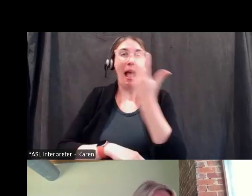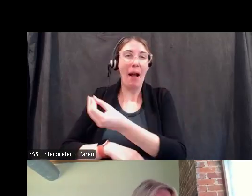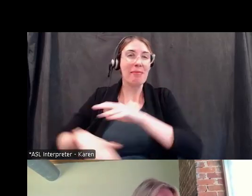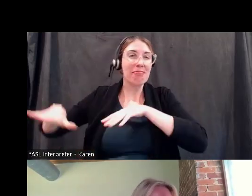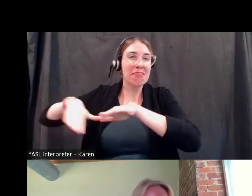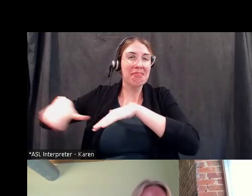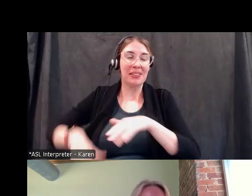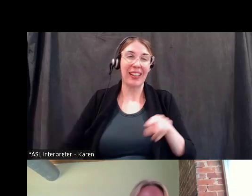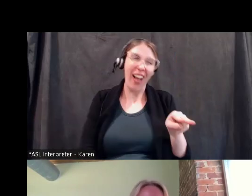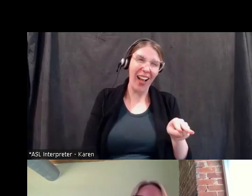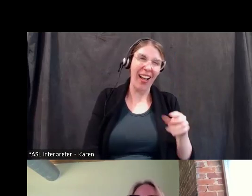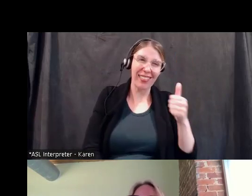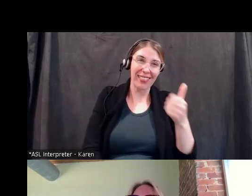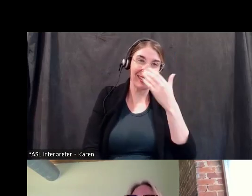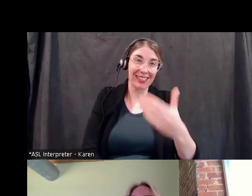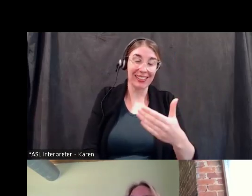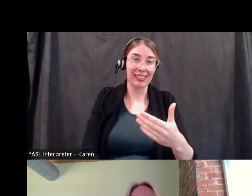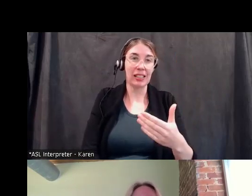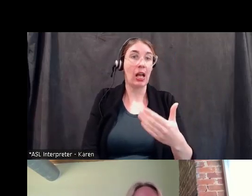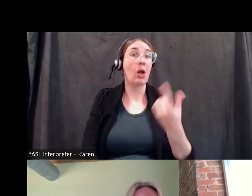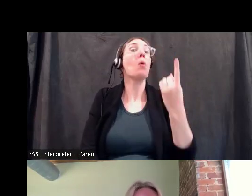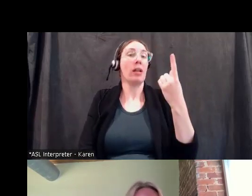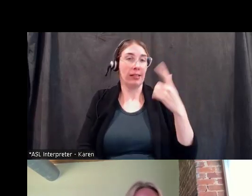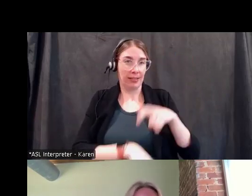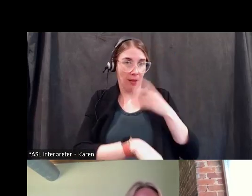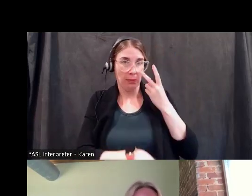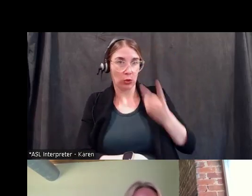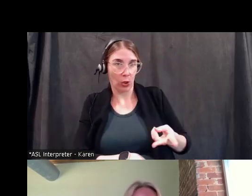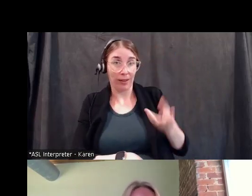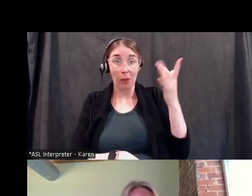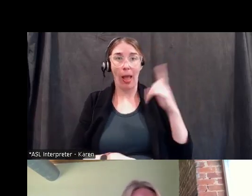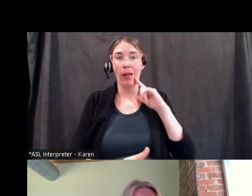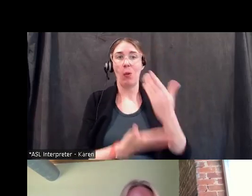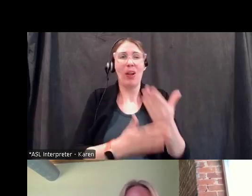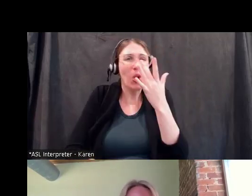seen it there was when we went for a Sunrise hike and it was there, but by the time we got back,